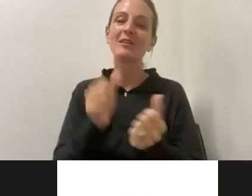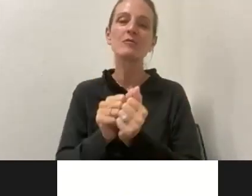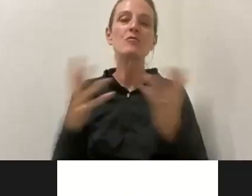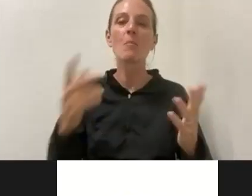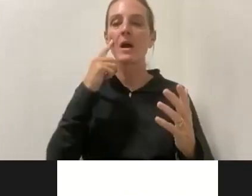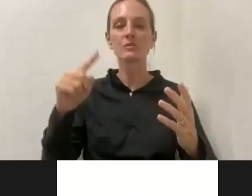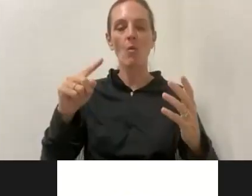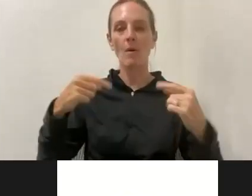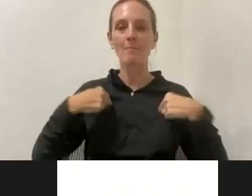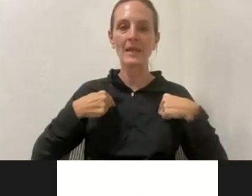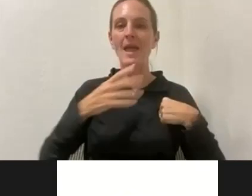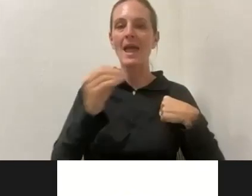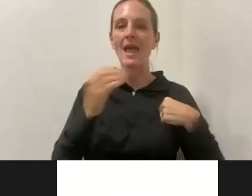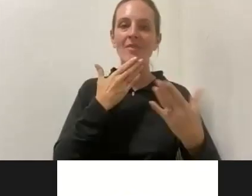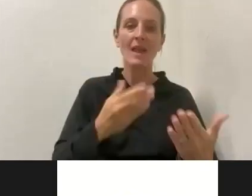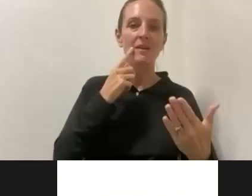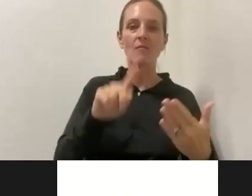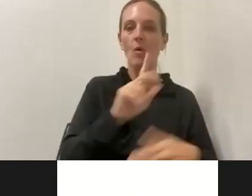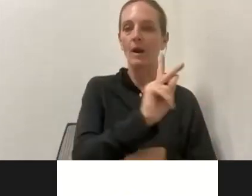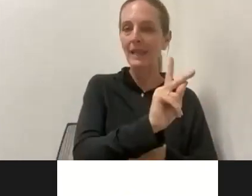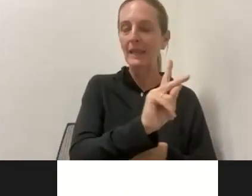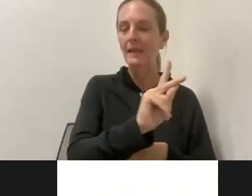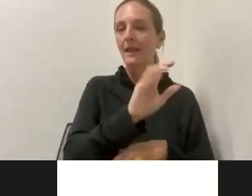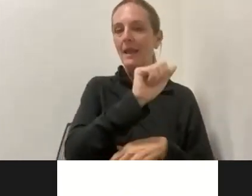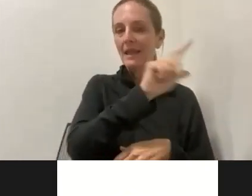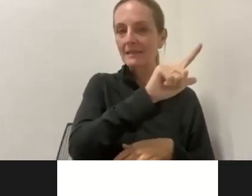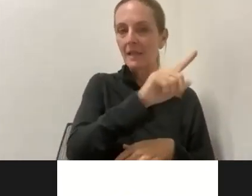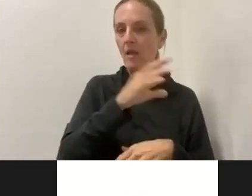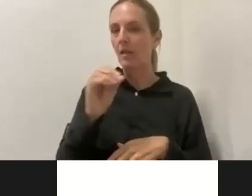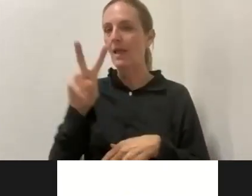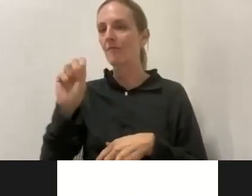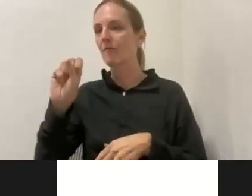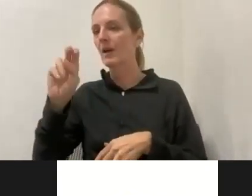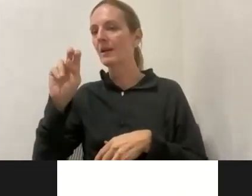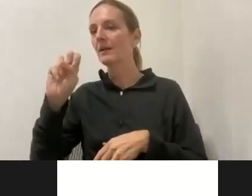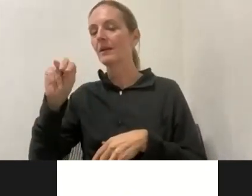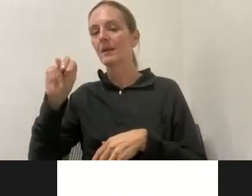to Katie, our ASL interpreter, and to Vanessa for tech support. I know I speak very quickly